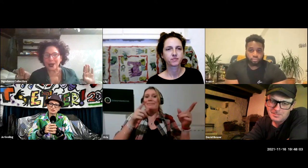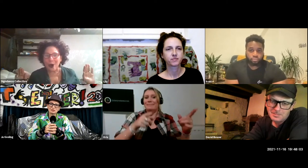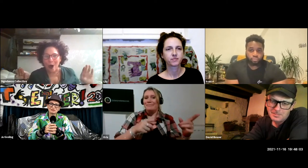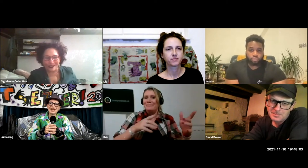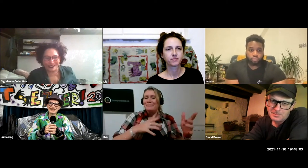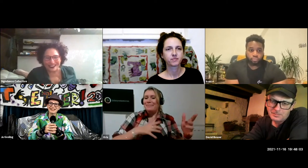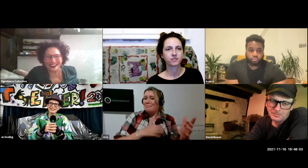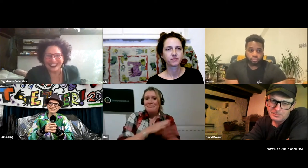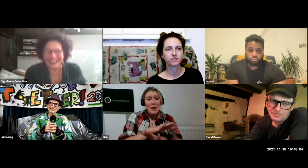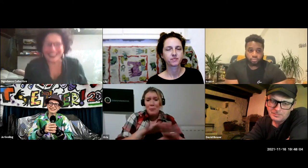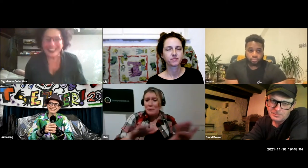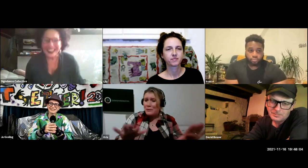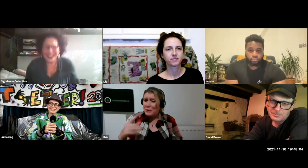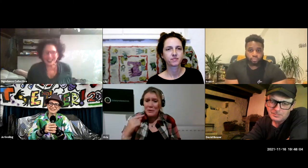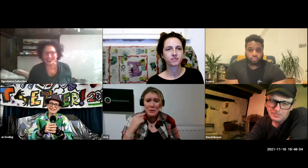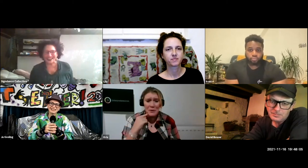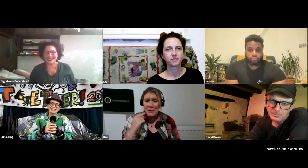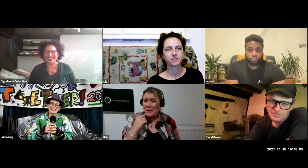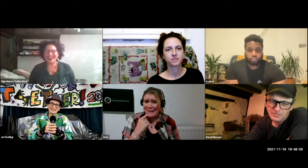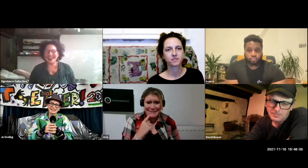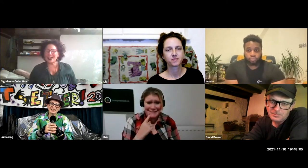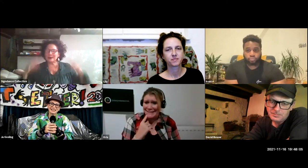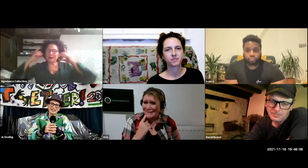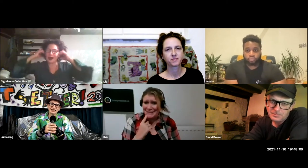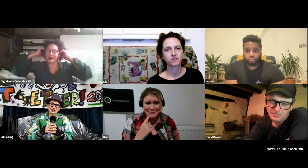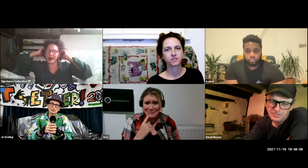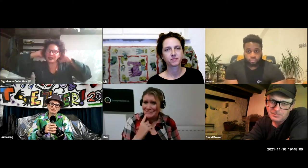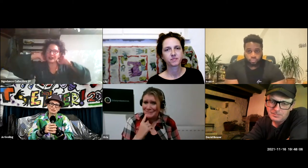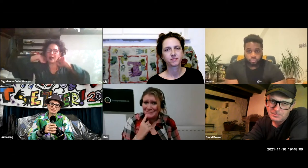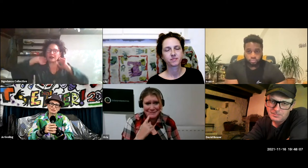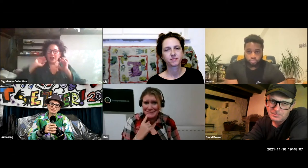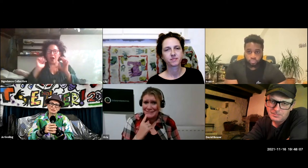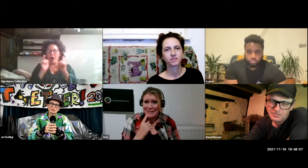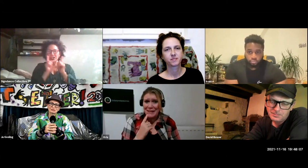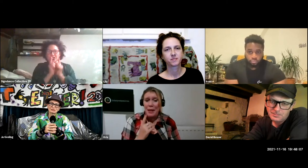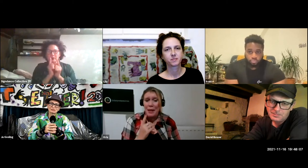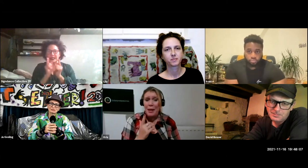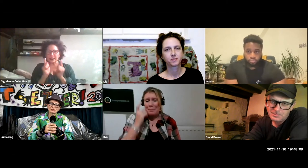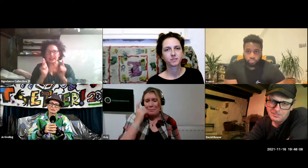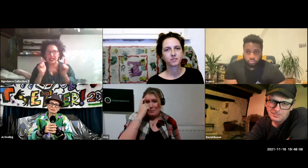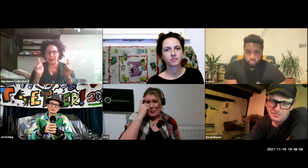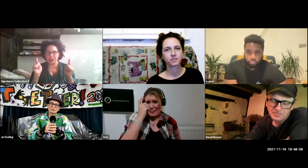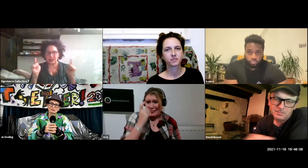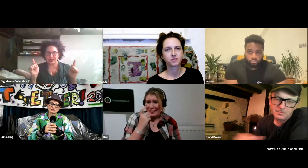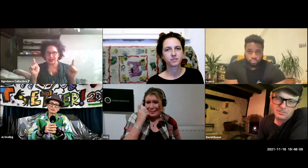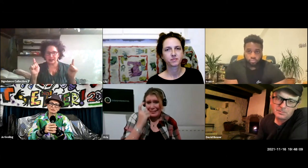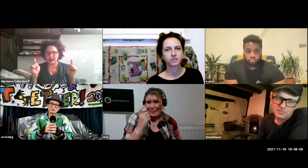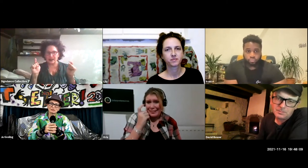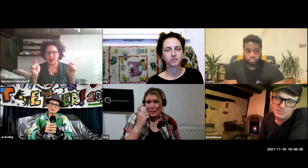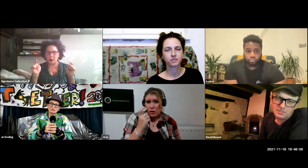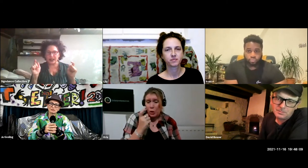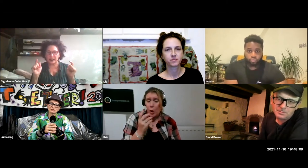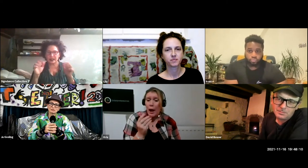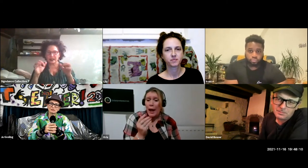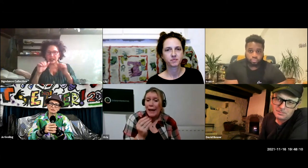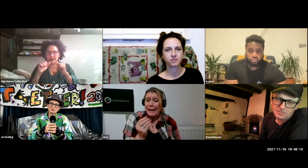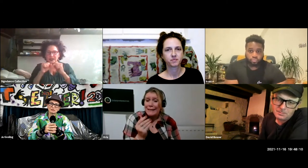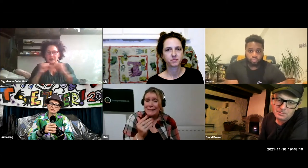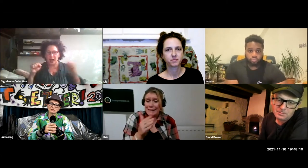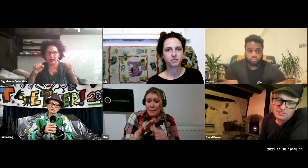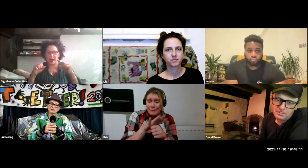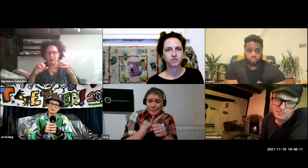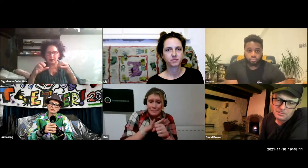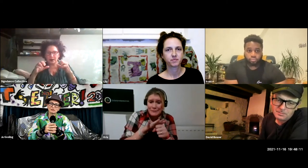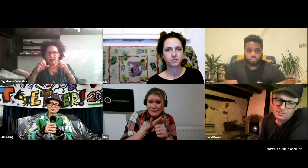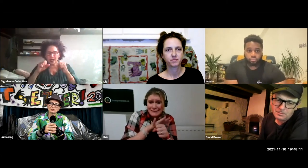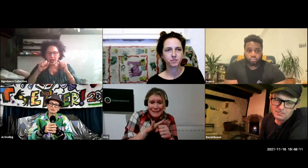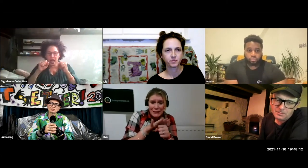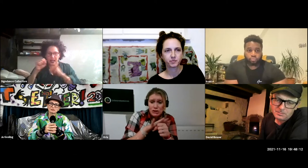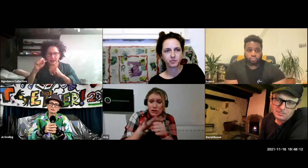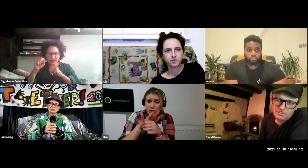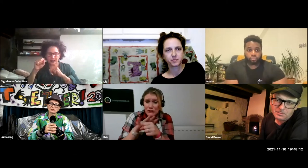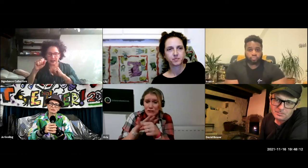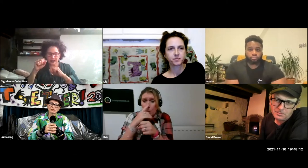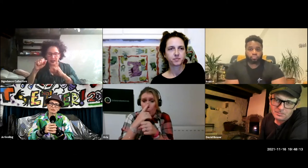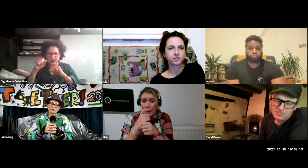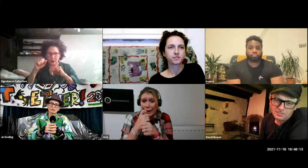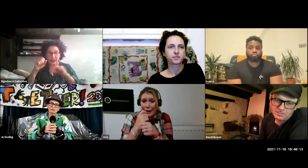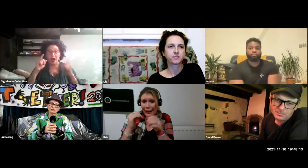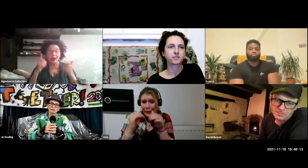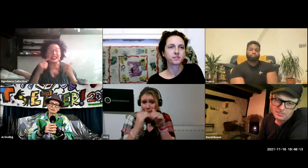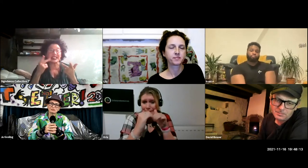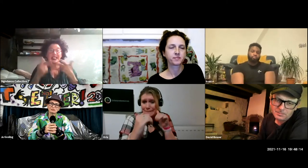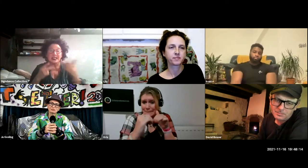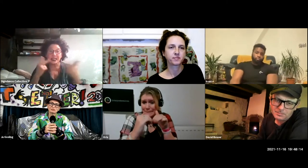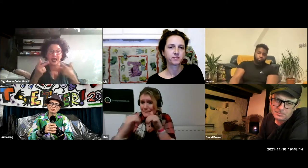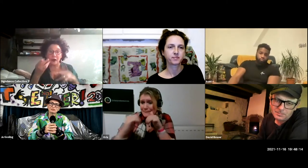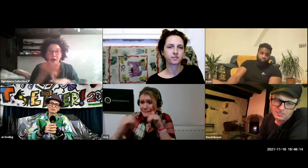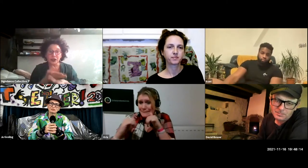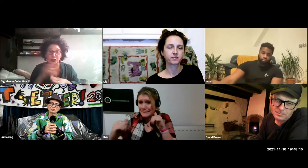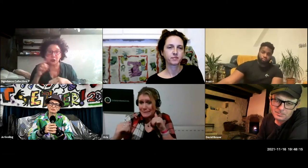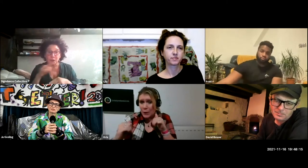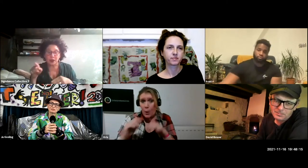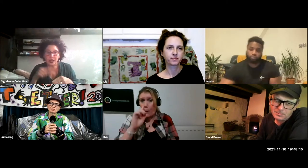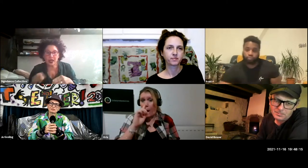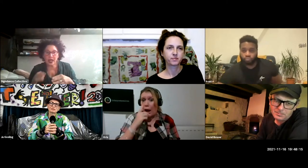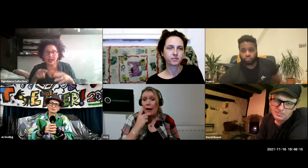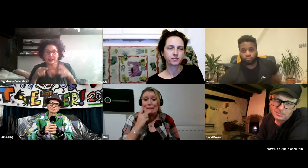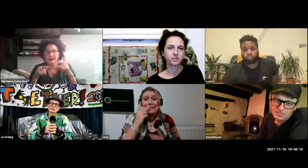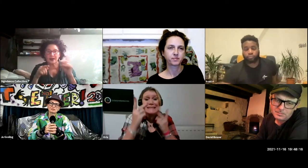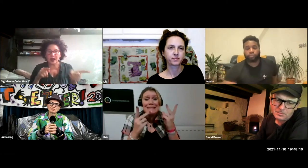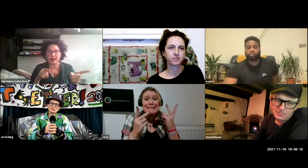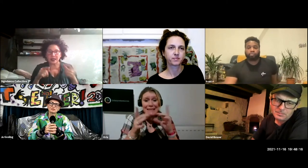the show last year.